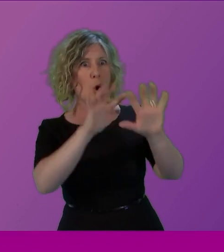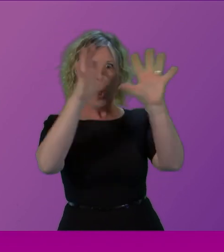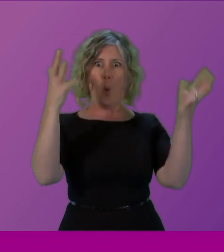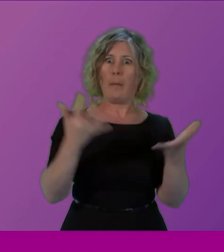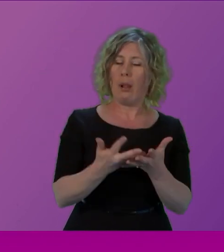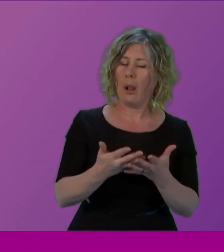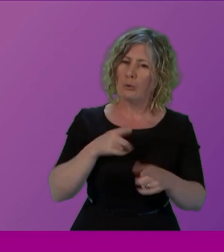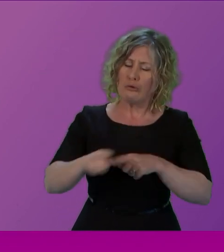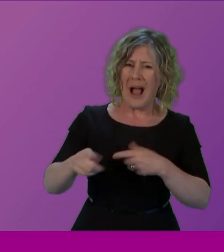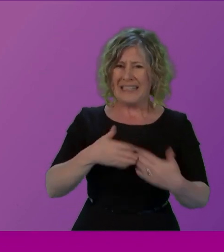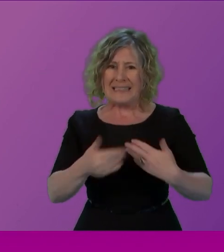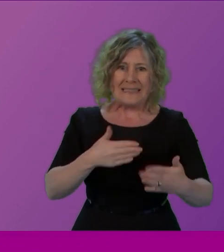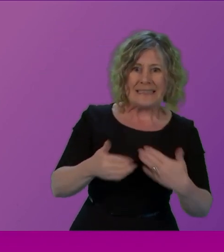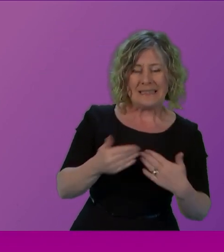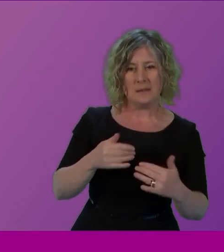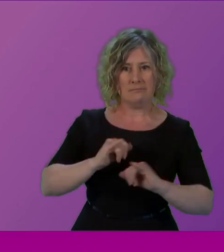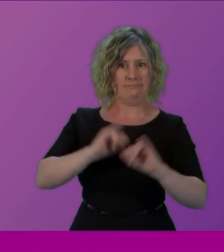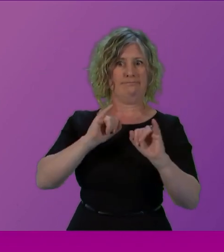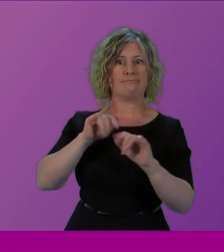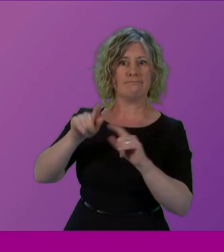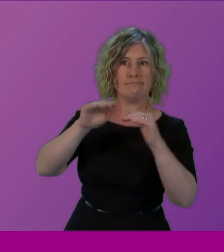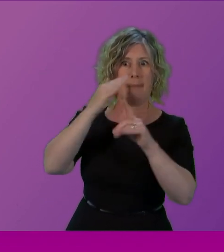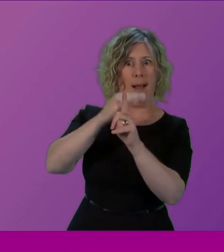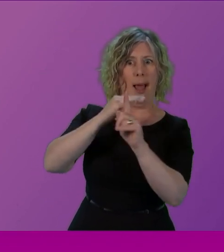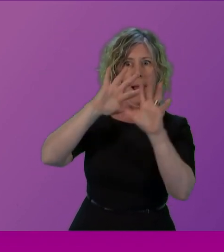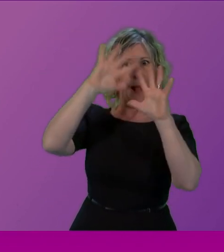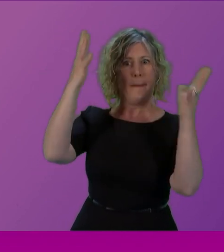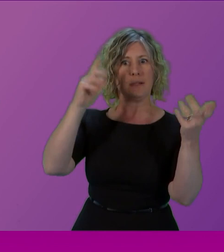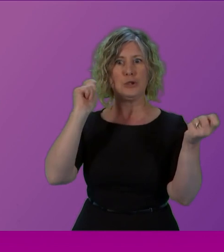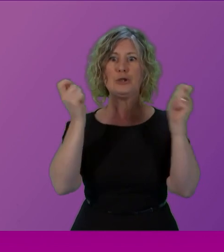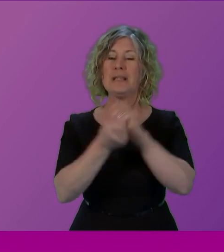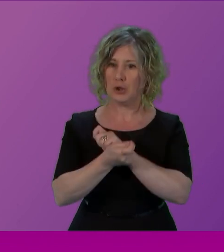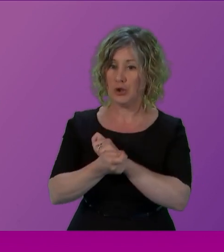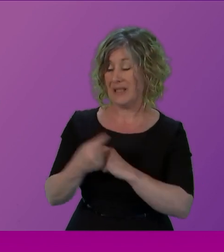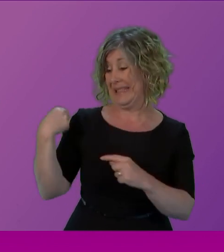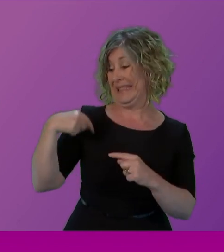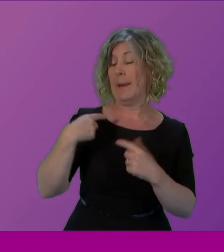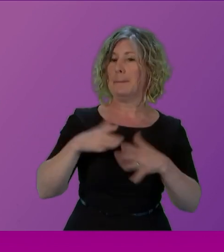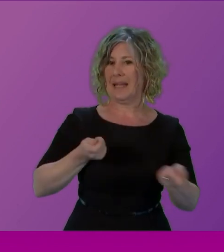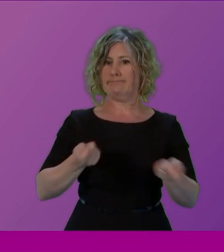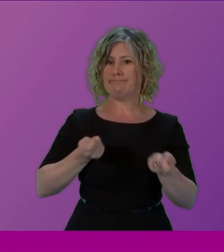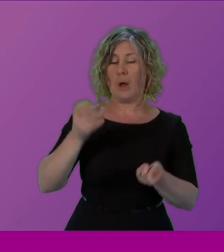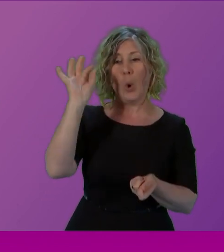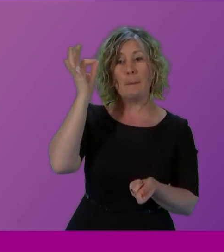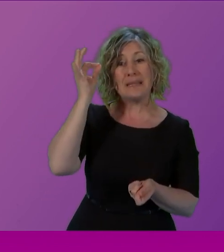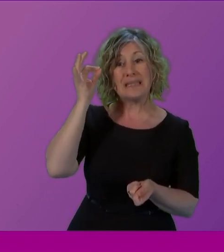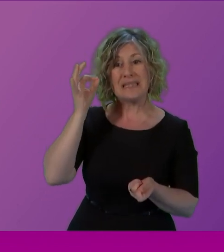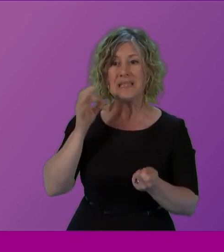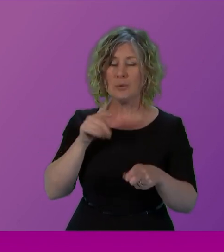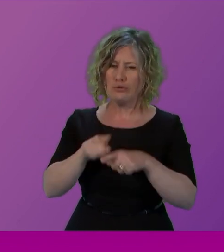Earlier this week, I chaired a Cabinet sub-committee that was focused on our response to the recent